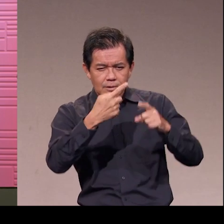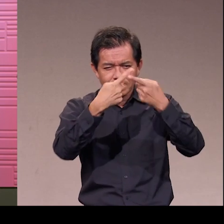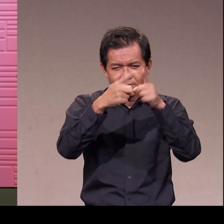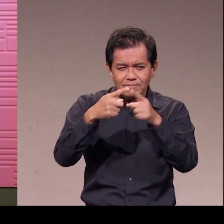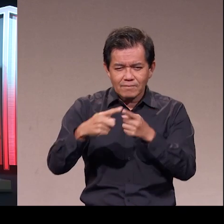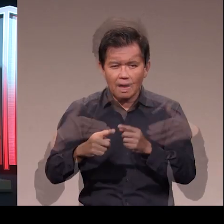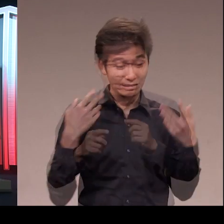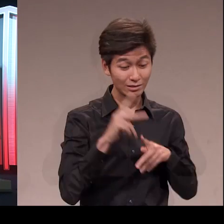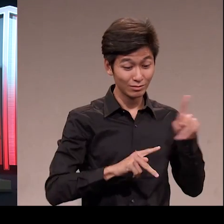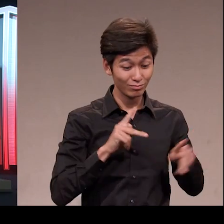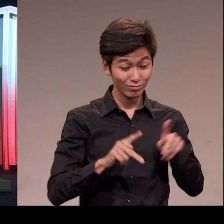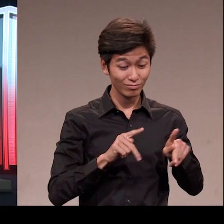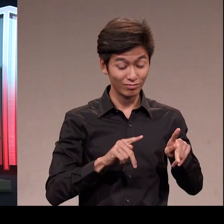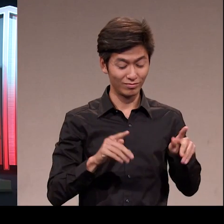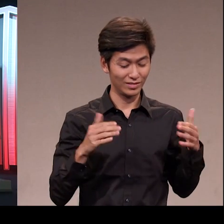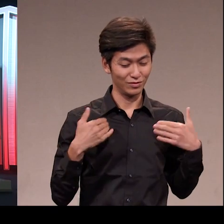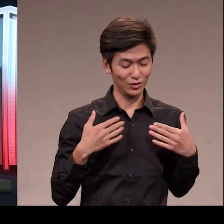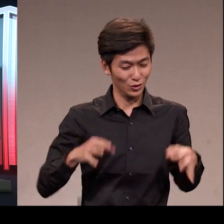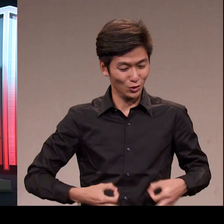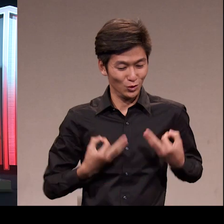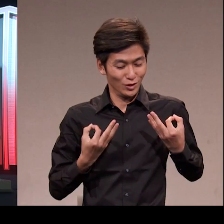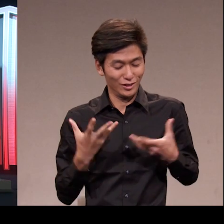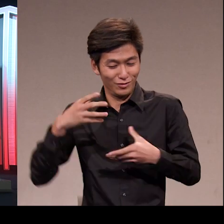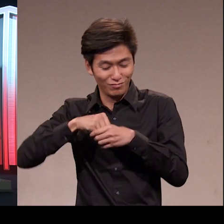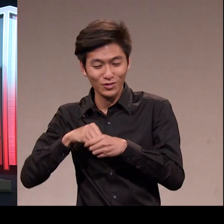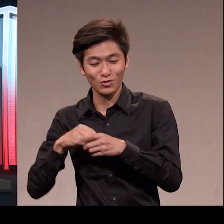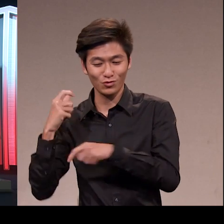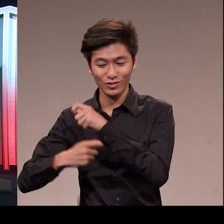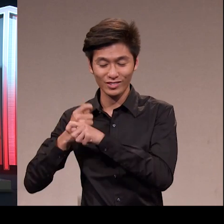These young people inject new life into traditional culture and showcase